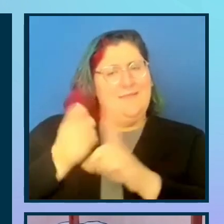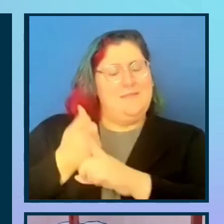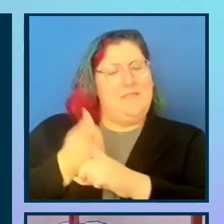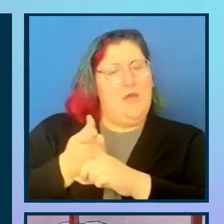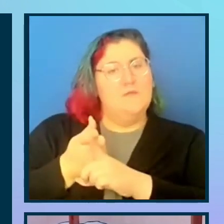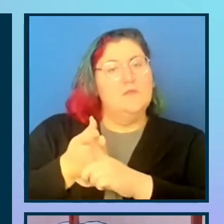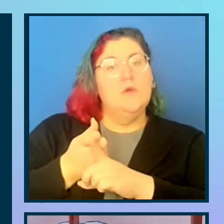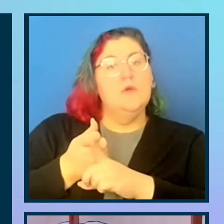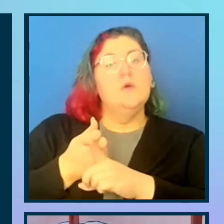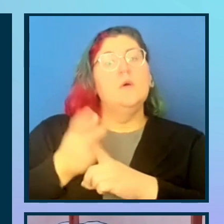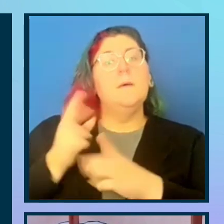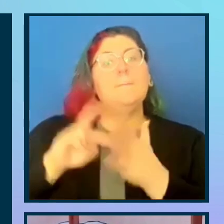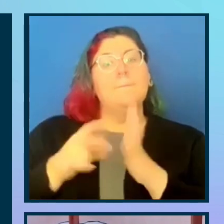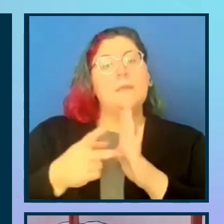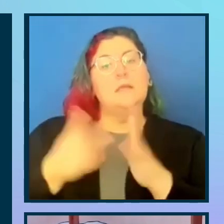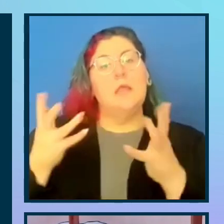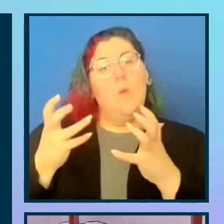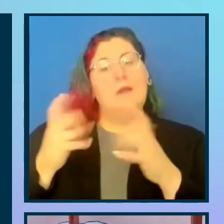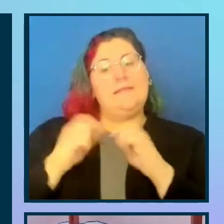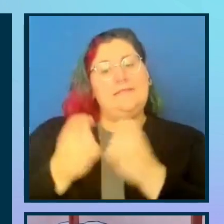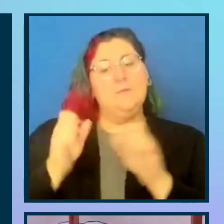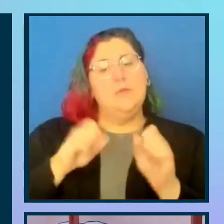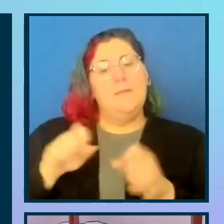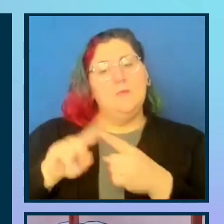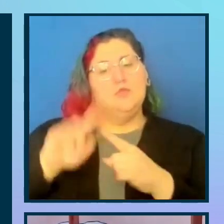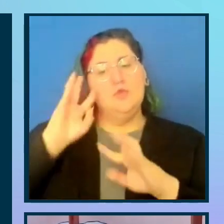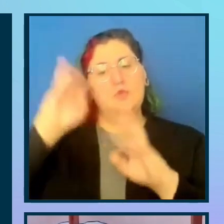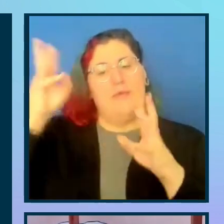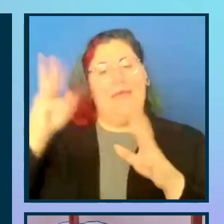to be able to create accessible software from the start,